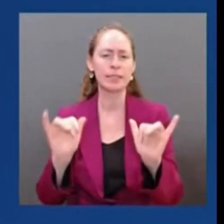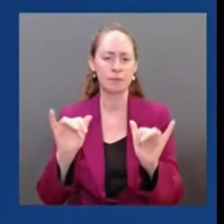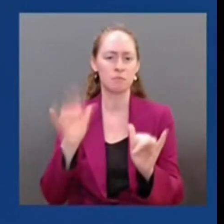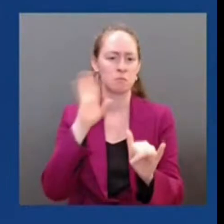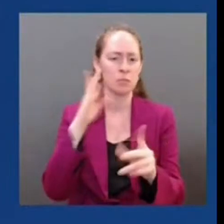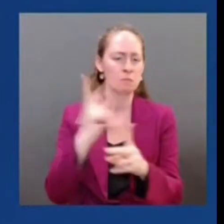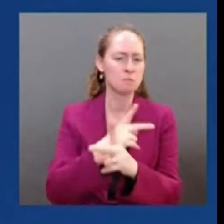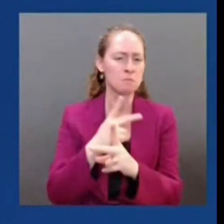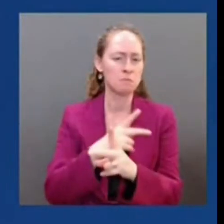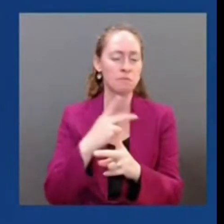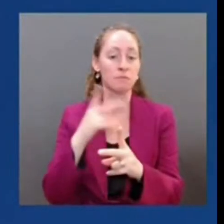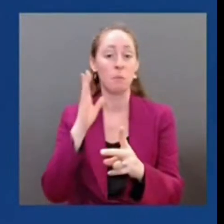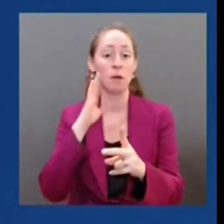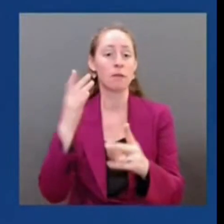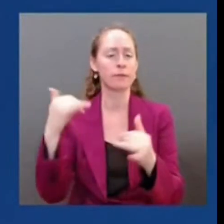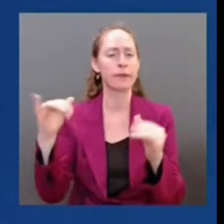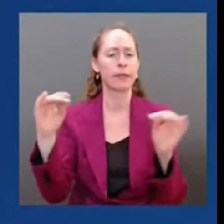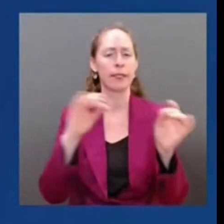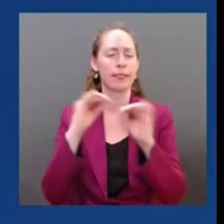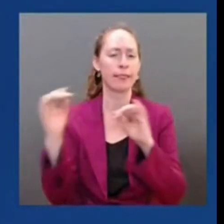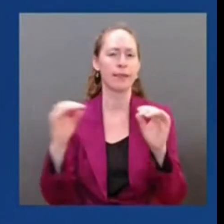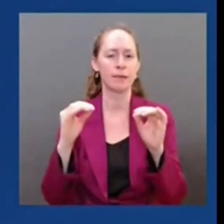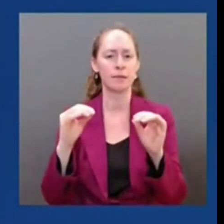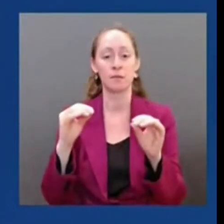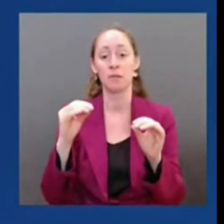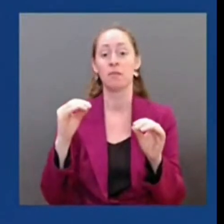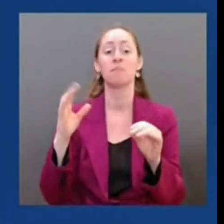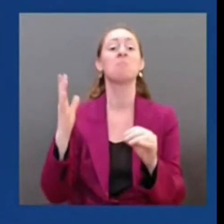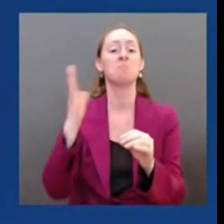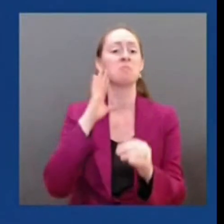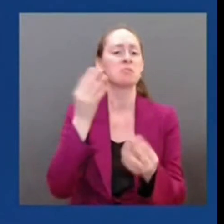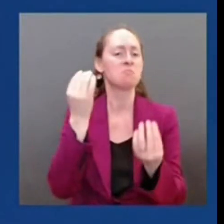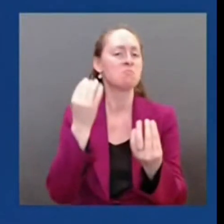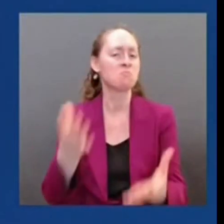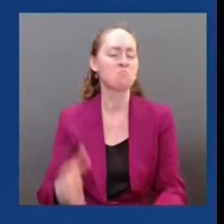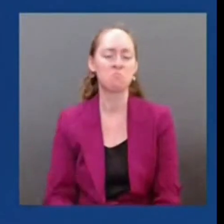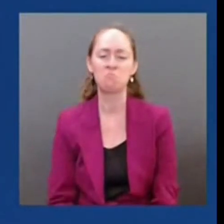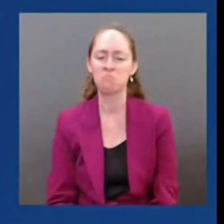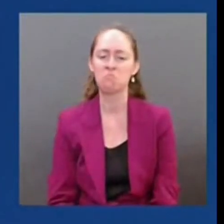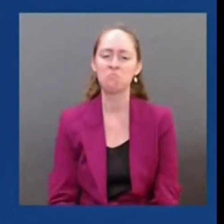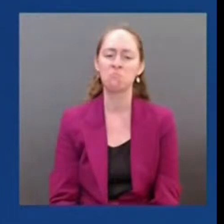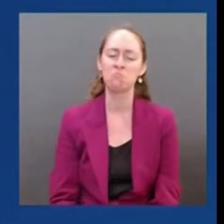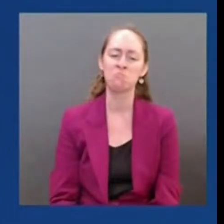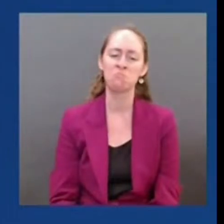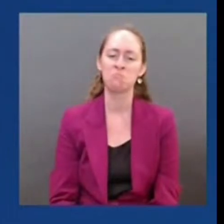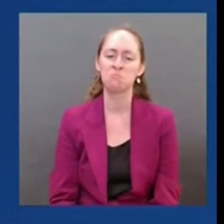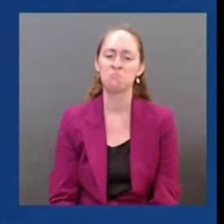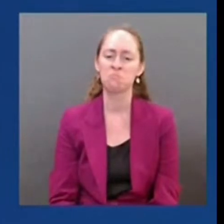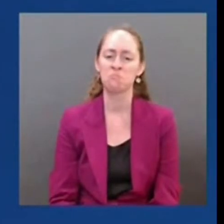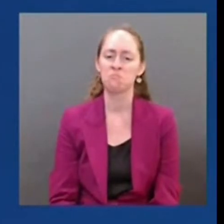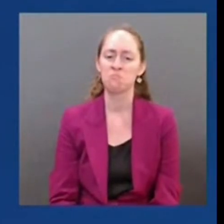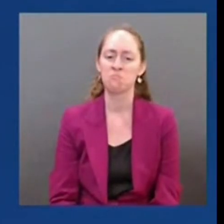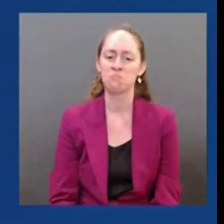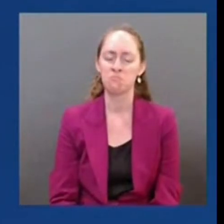SO THAT'S -- THAT'S EMINENT. WE ARE GOING TO BE NOT ONLY TALKING ABOUT THAT, BUT WE ARE GOING TO BE PLANNING WHAT STUDIES WE ARE GOING TO BE